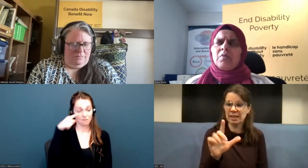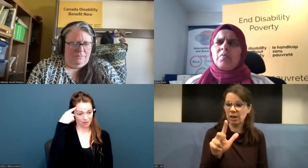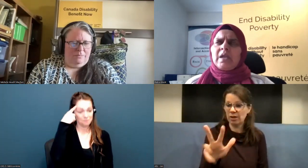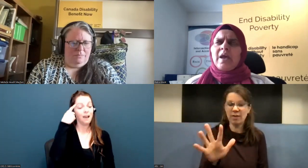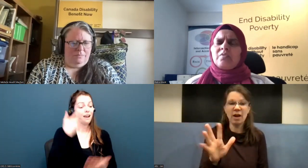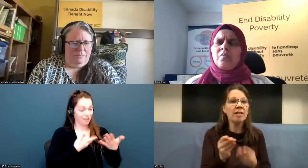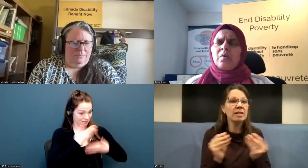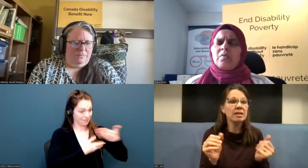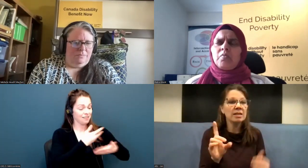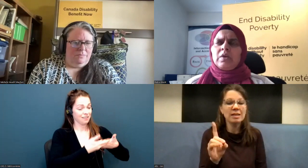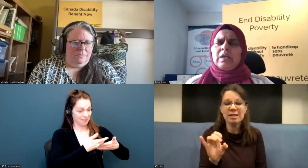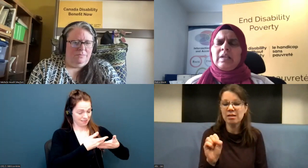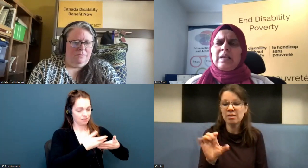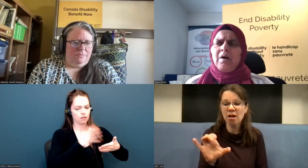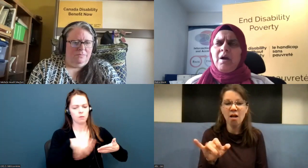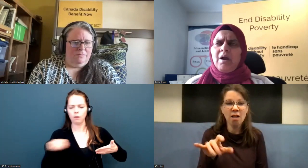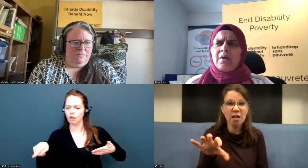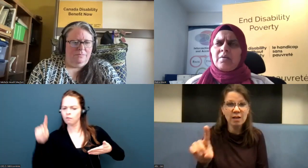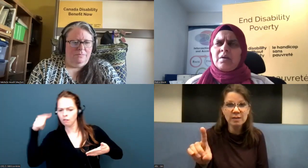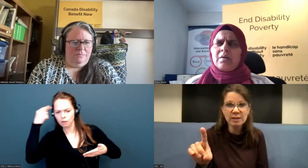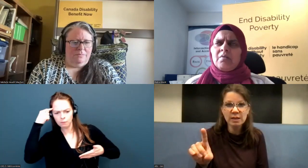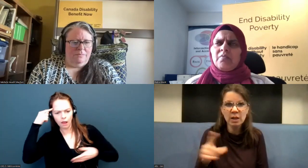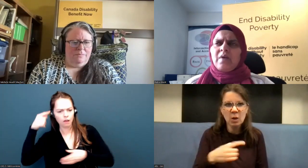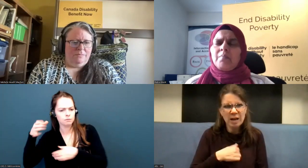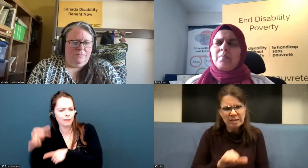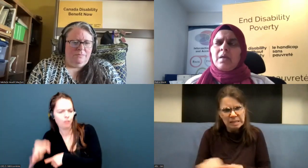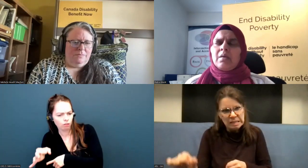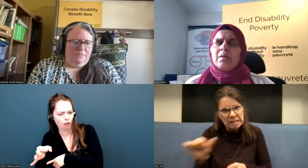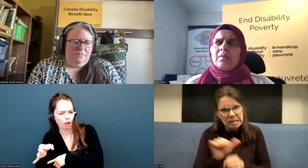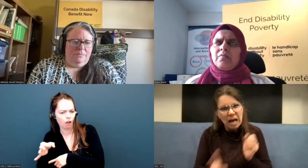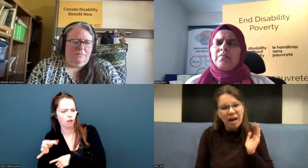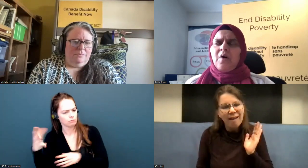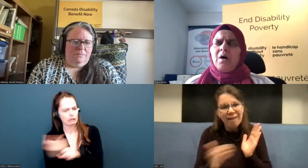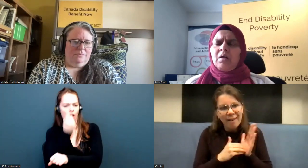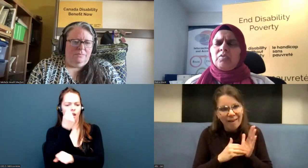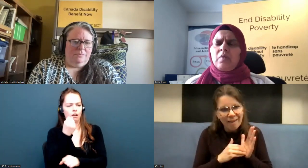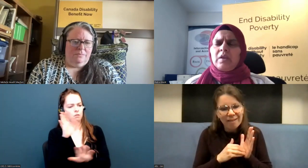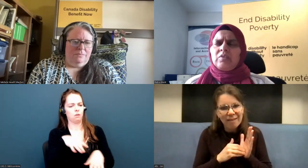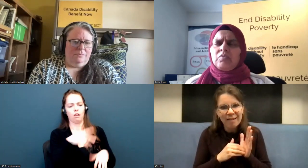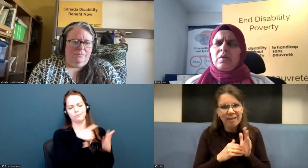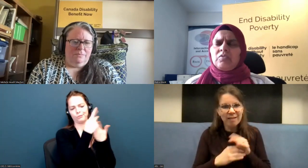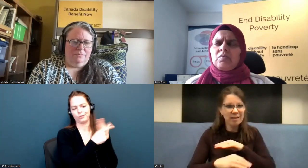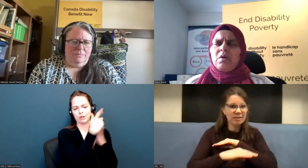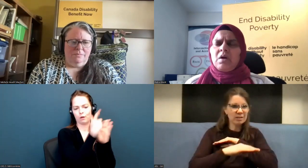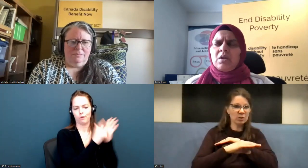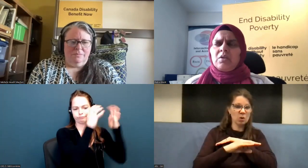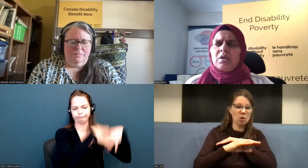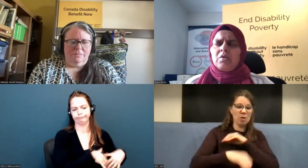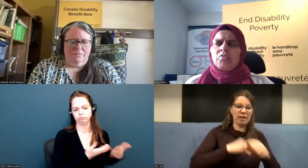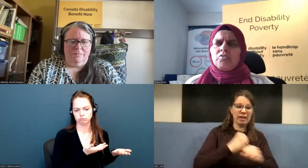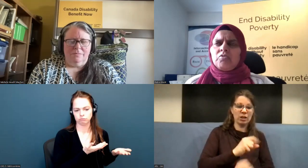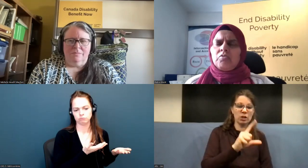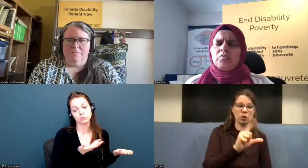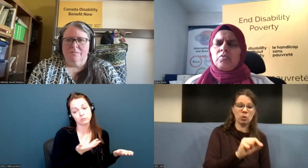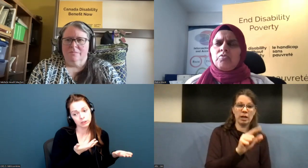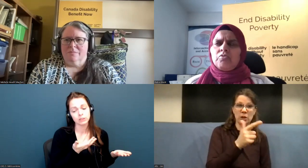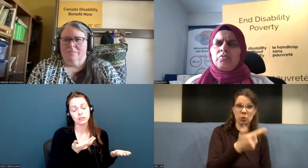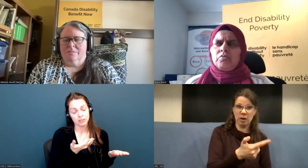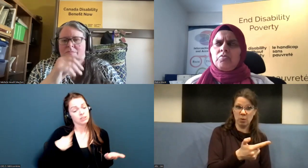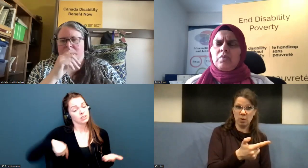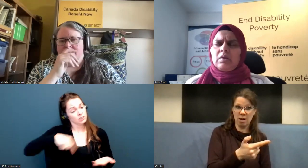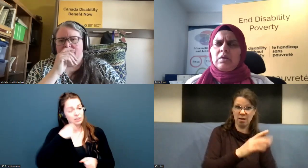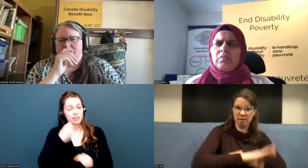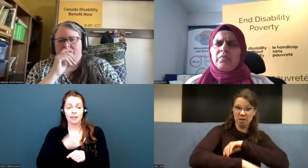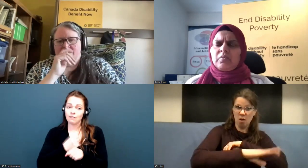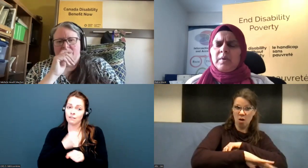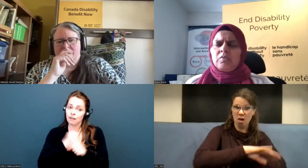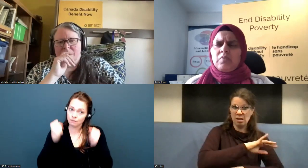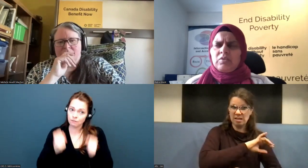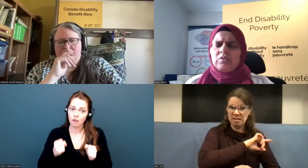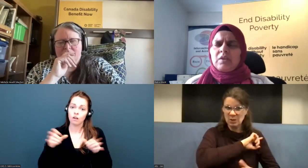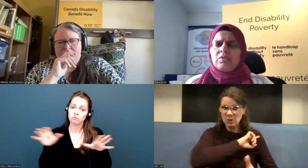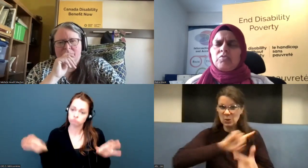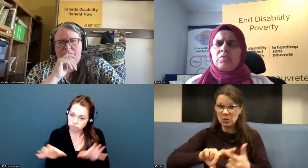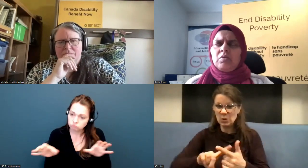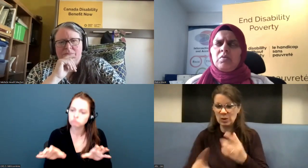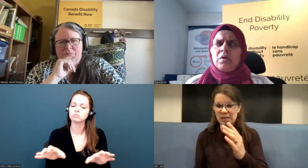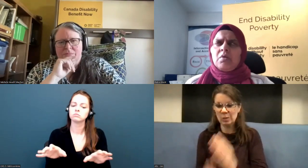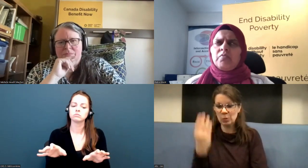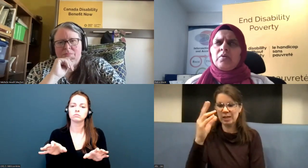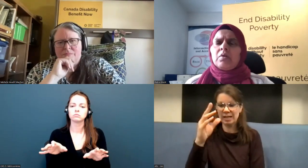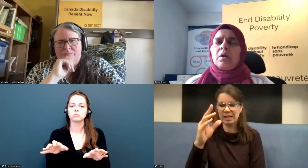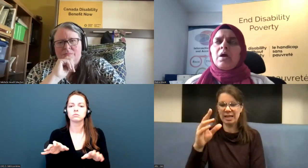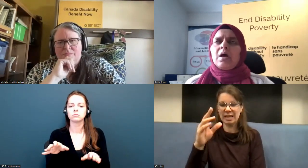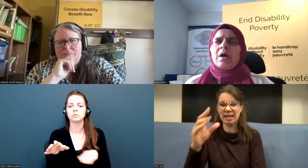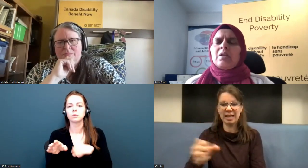WE HAD TO WORK REALLY HARD FROM FALL 2021 TO JUNE -- YOU KNOW, SPRING 2022 FOR ANOTHER